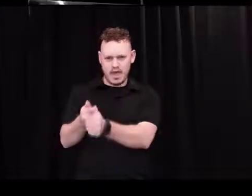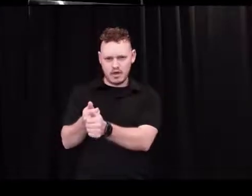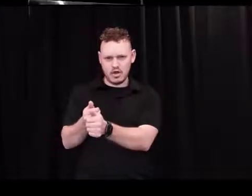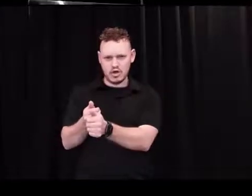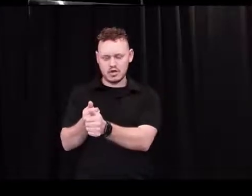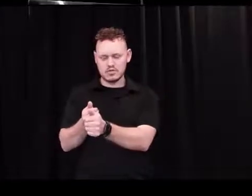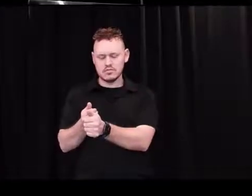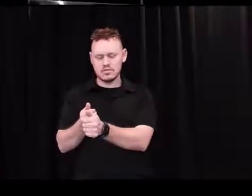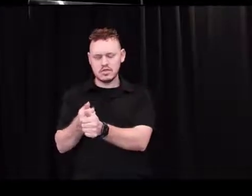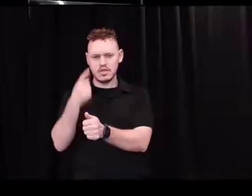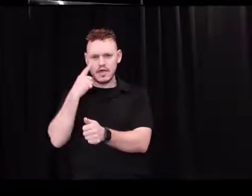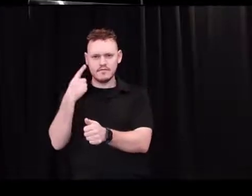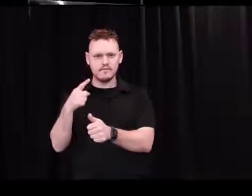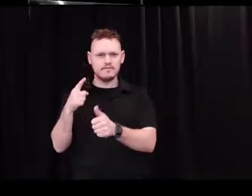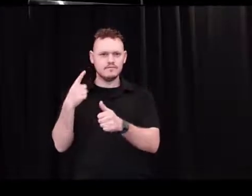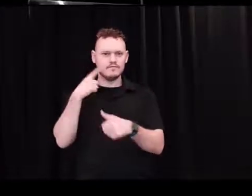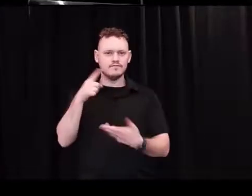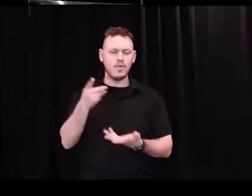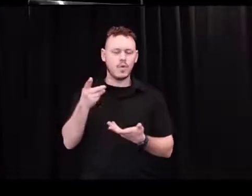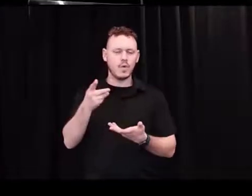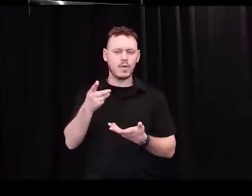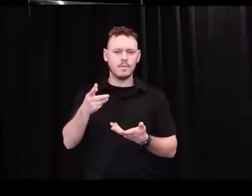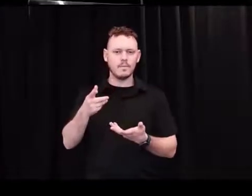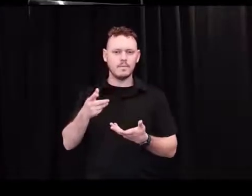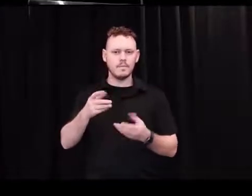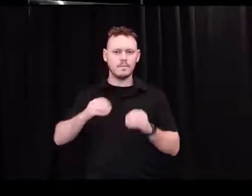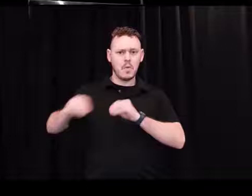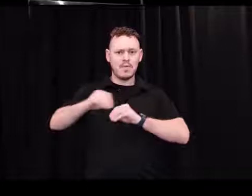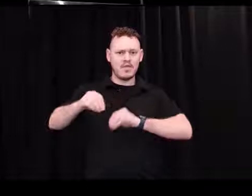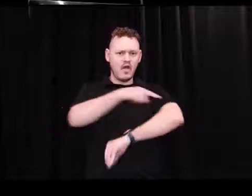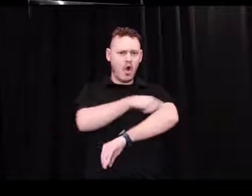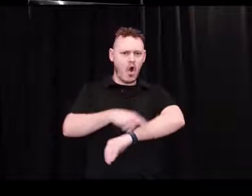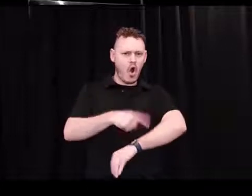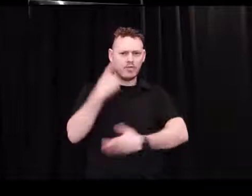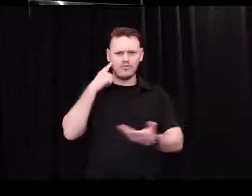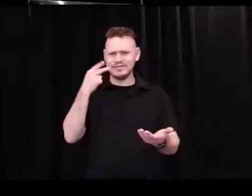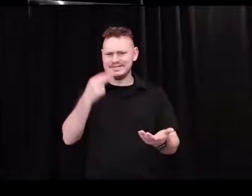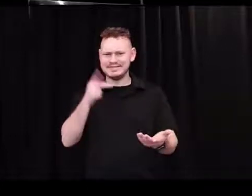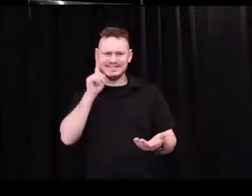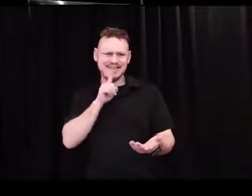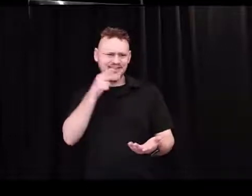that for mobility of the arms? Is it for deaf and hard of hearing? What is it for?